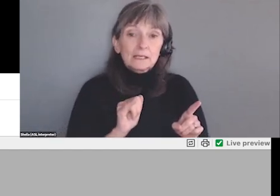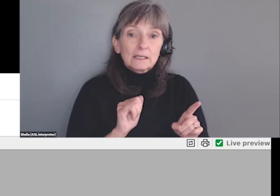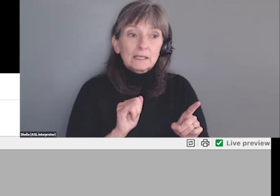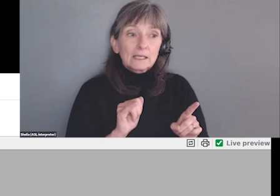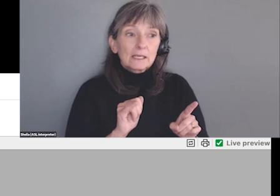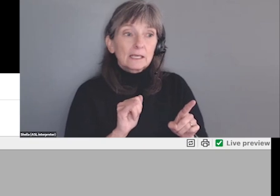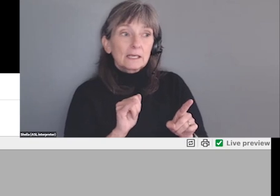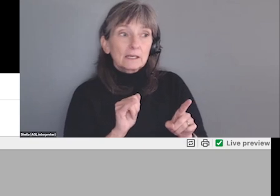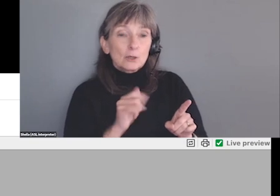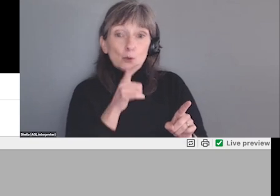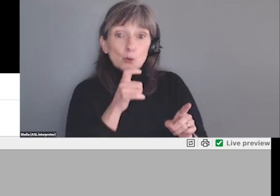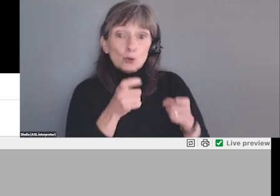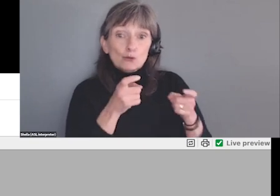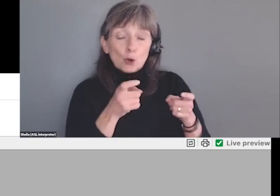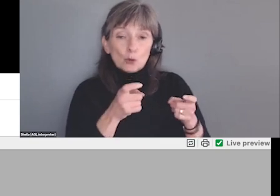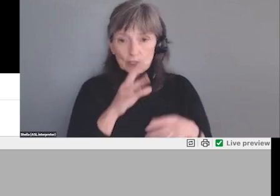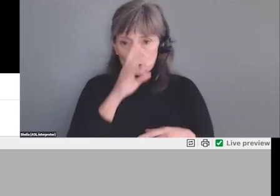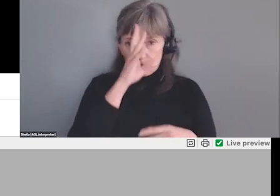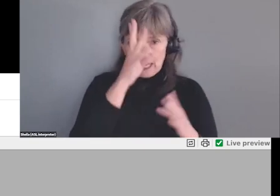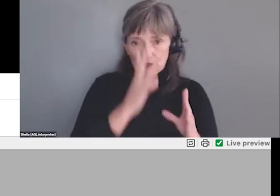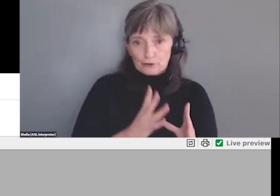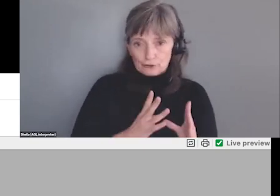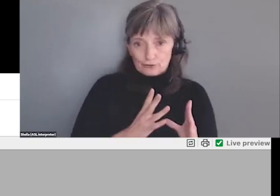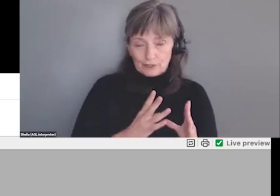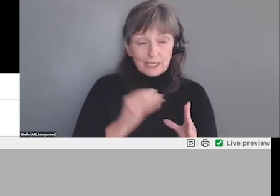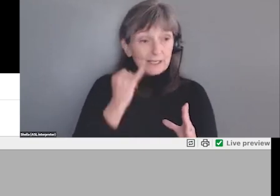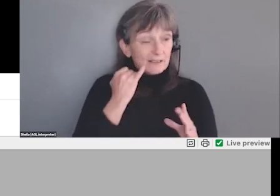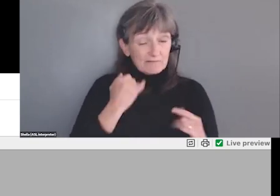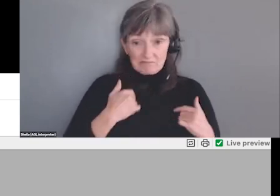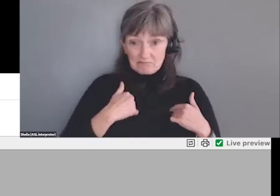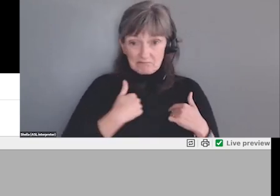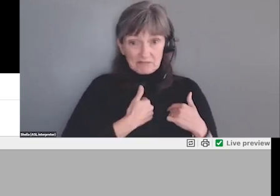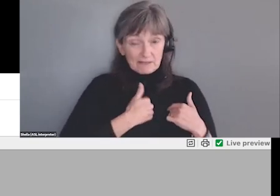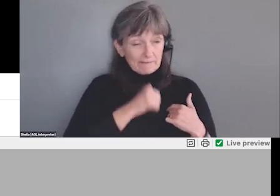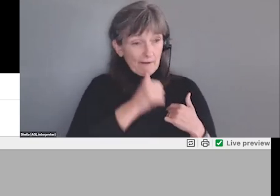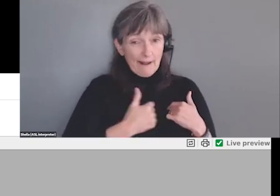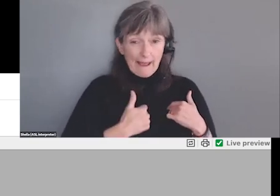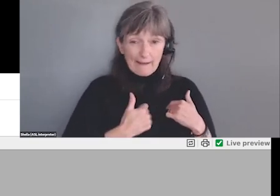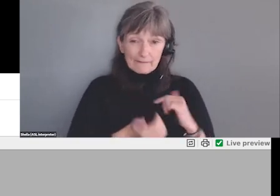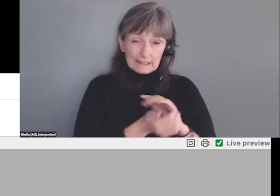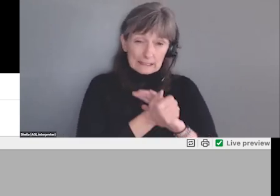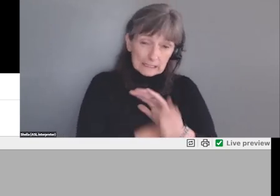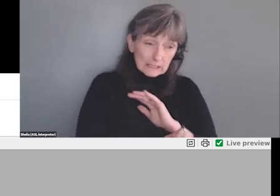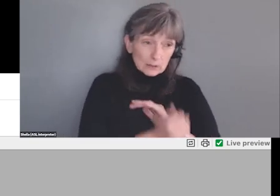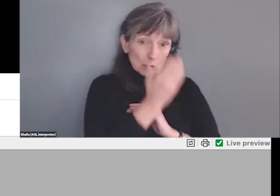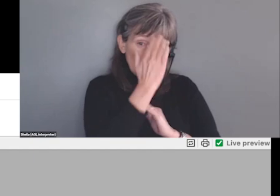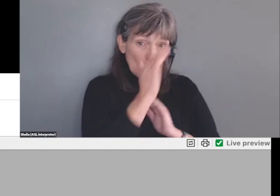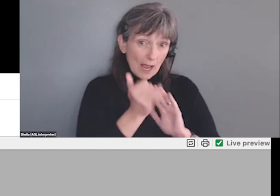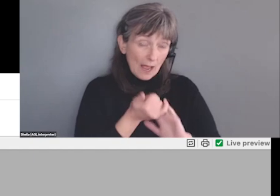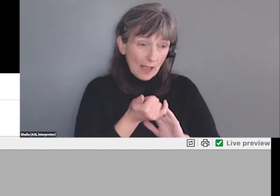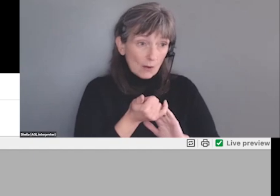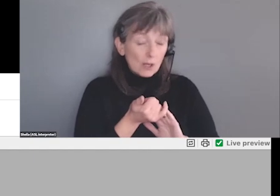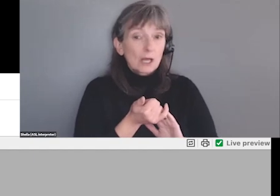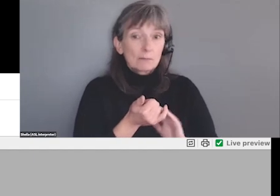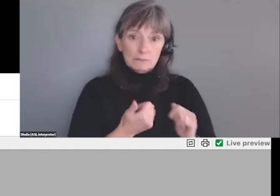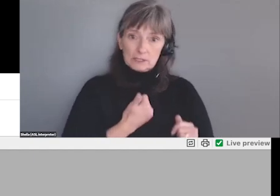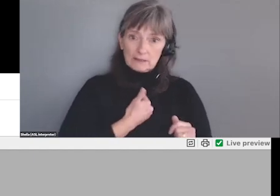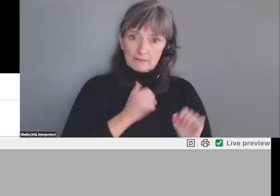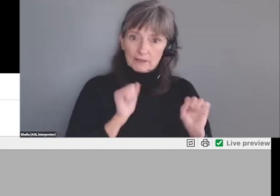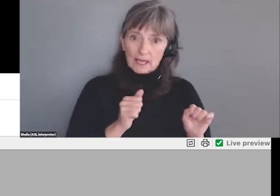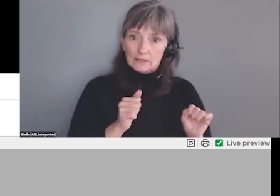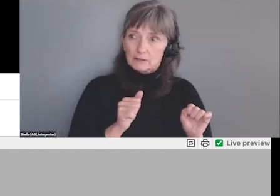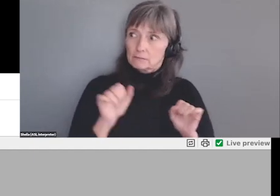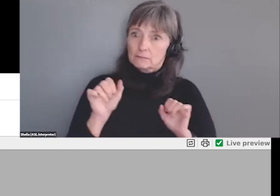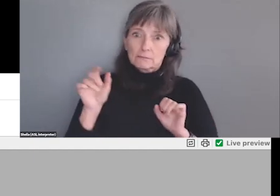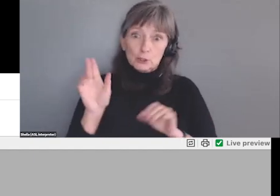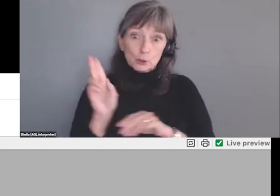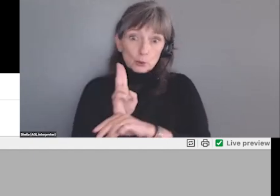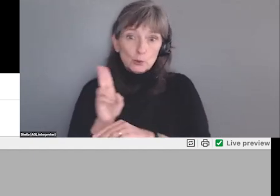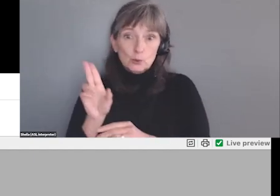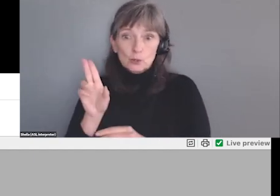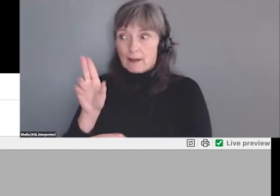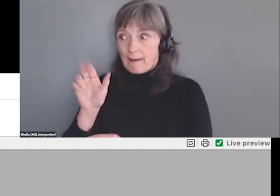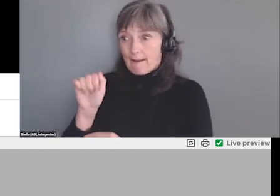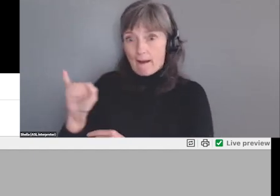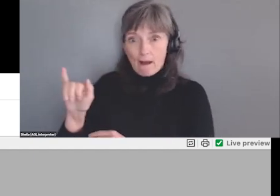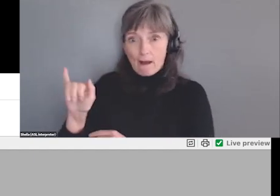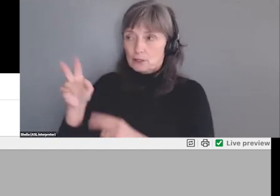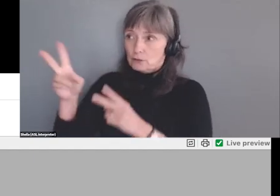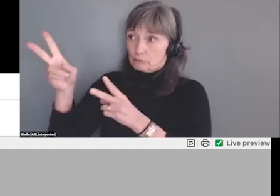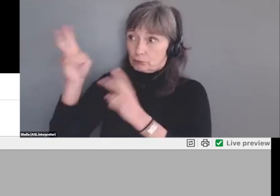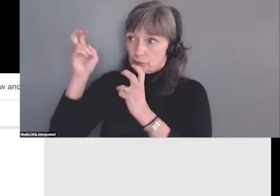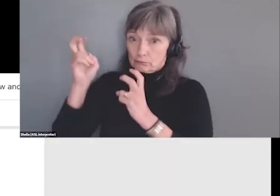someone who might not have the technical skills and then they can use that by themselves.